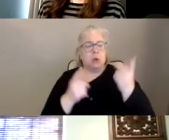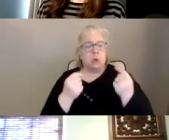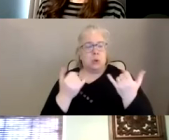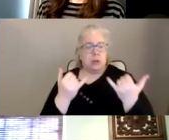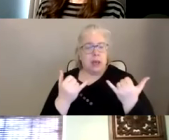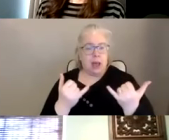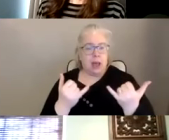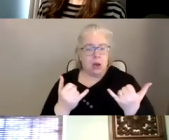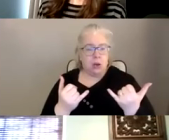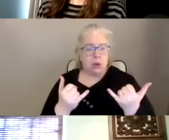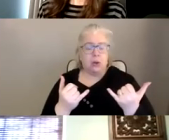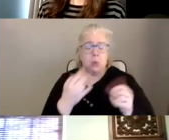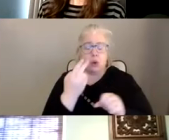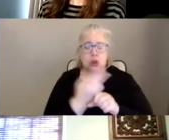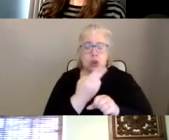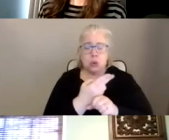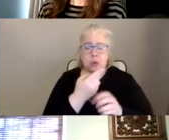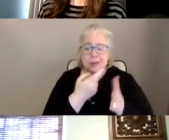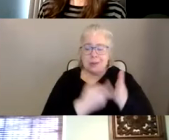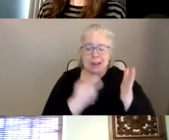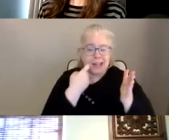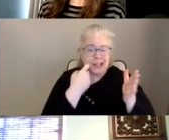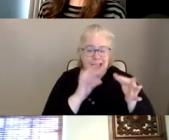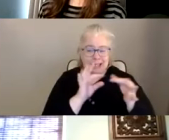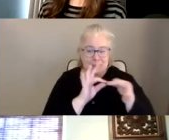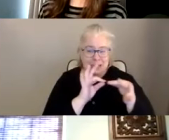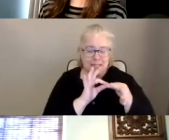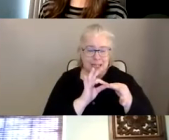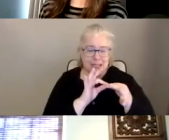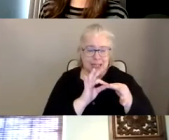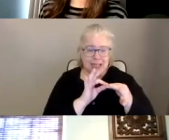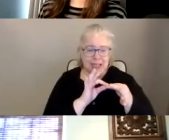that pricing that I just mentioned and give it a specific example